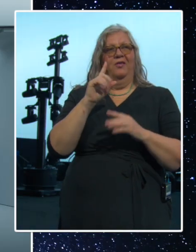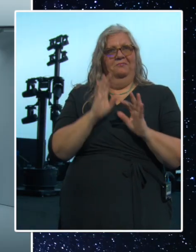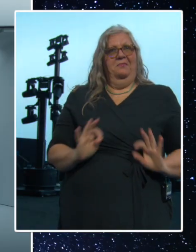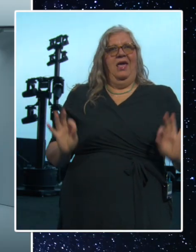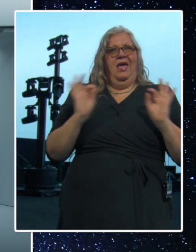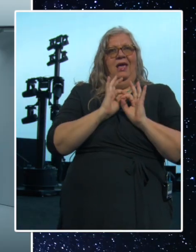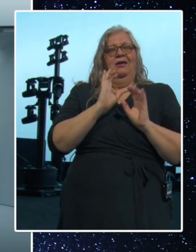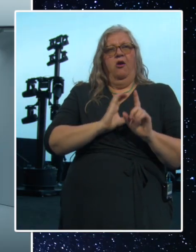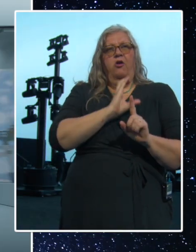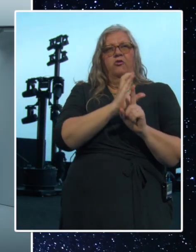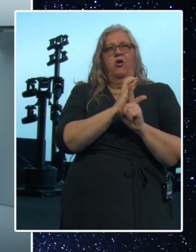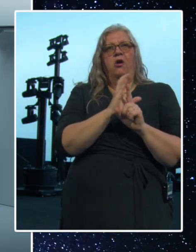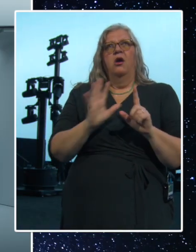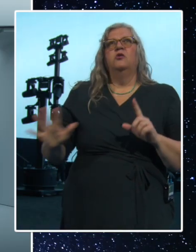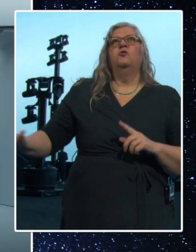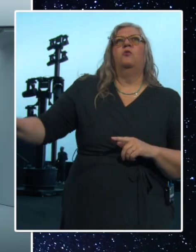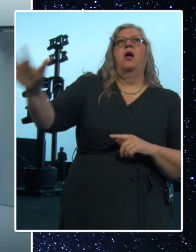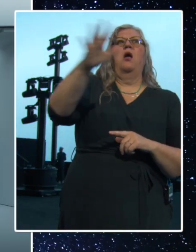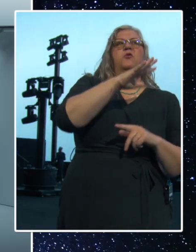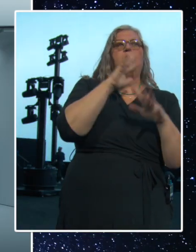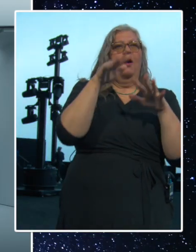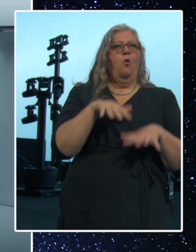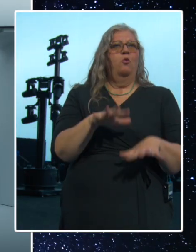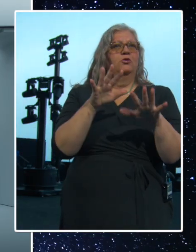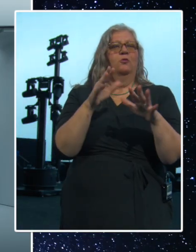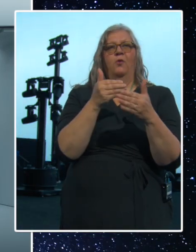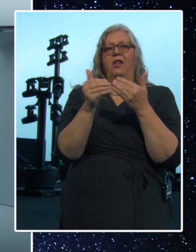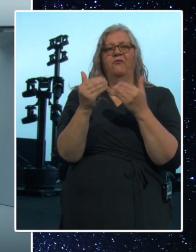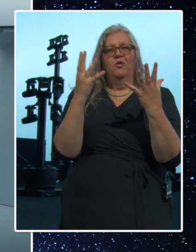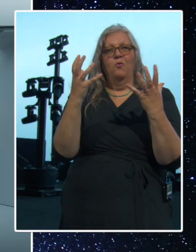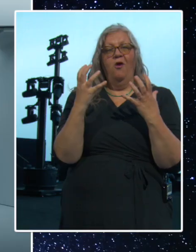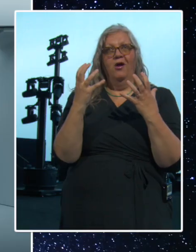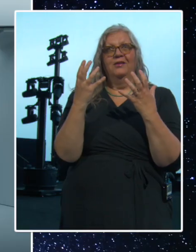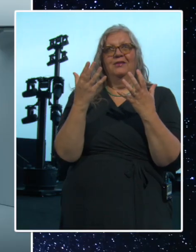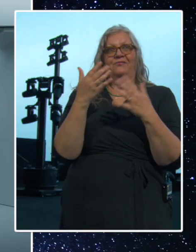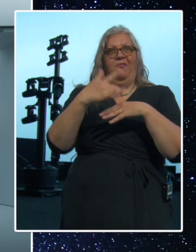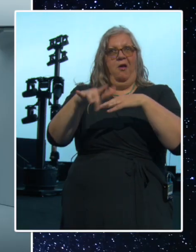Surrounded by ocean, whatever you want is at your fingertips.